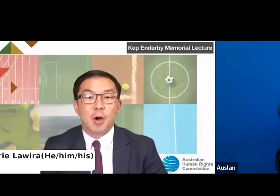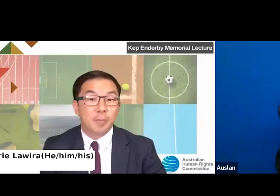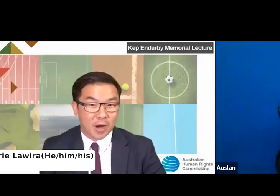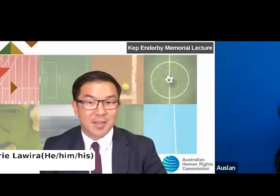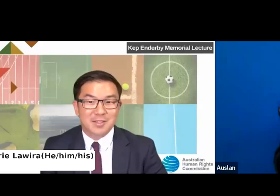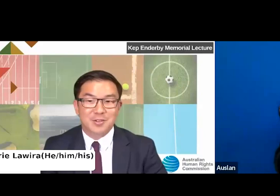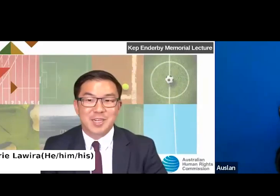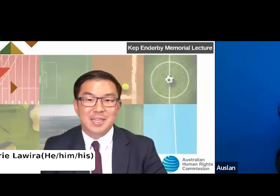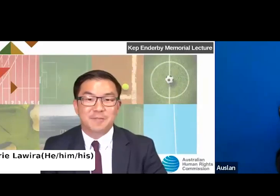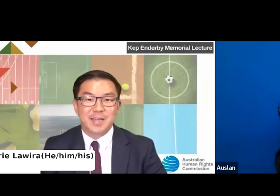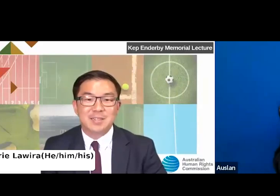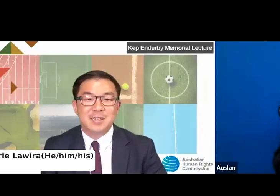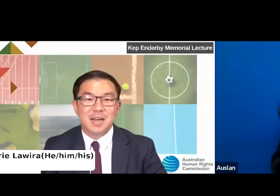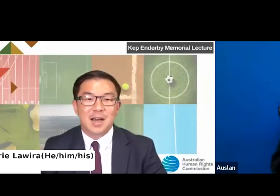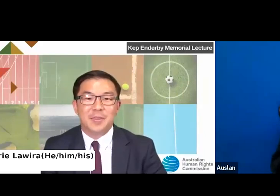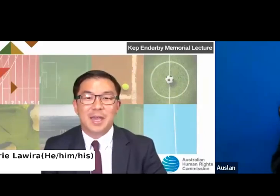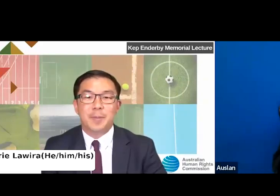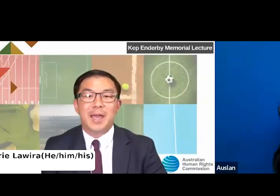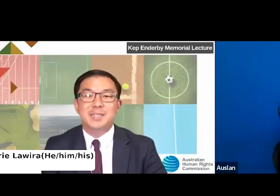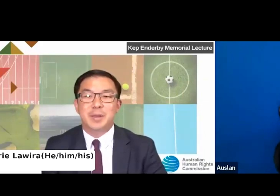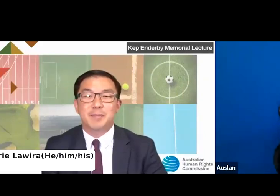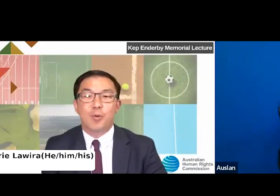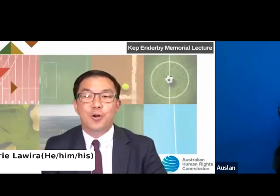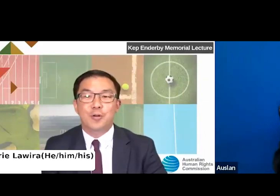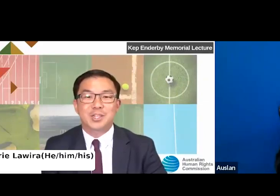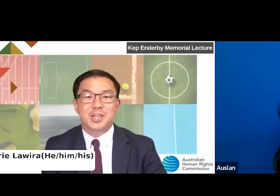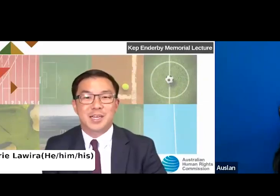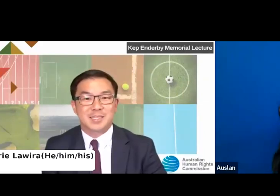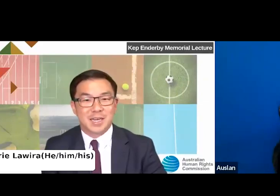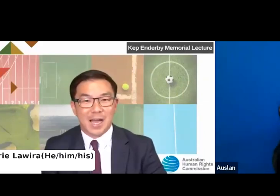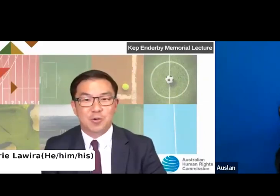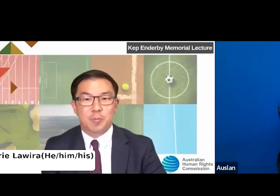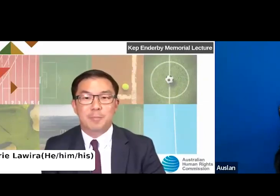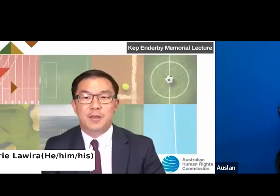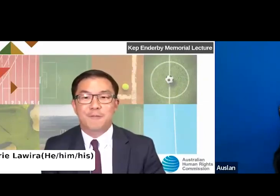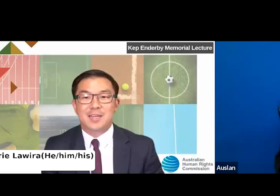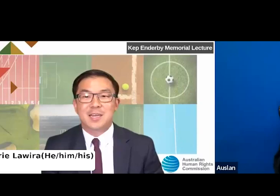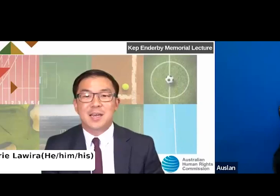I'll be guiding us through today's event. The Kep Enderby Memorial Lecture is an annual public event